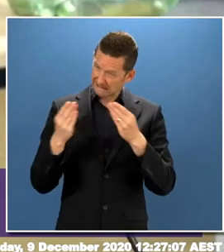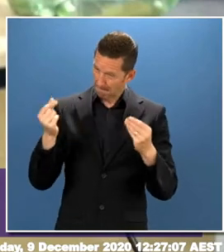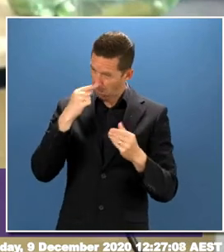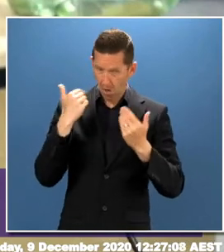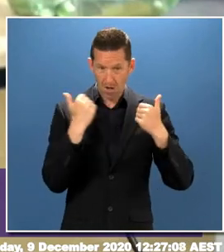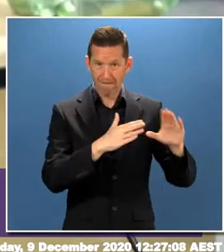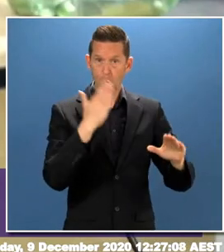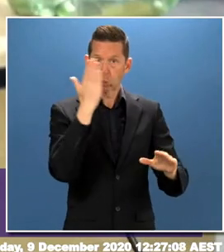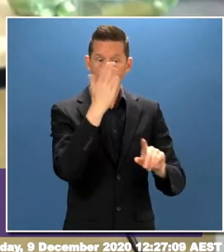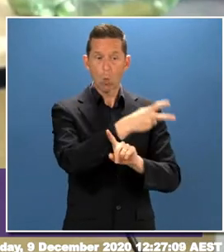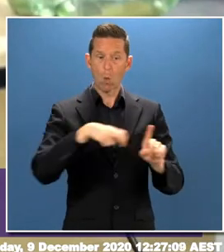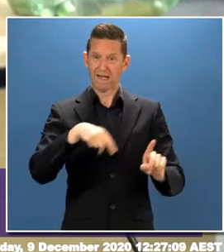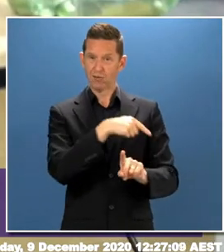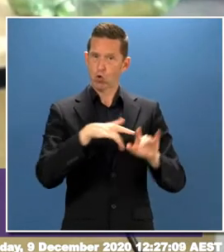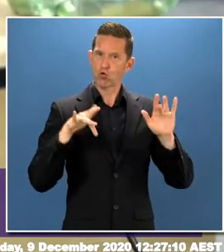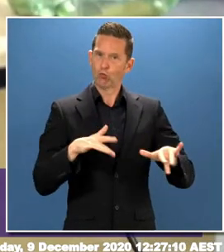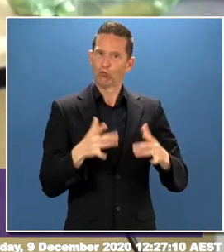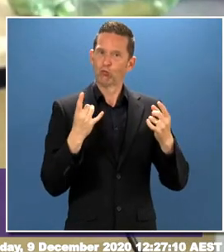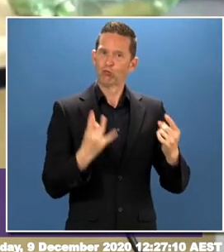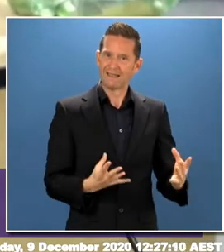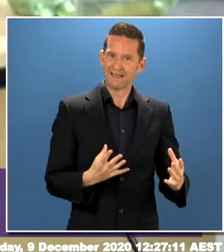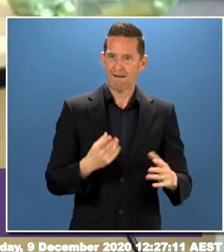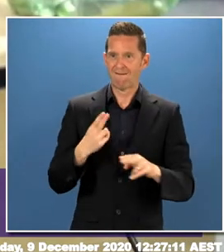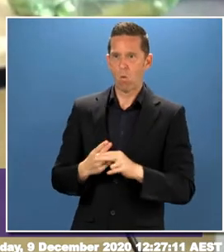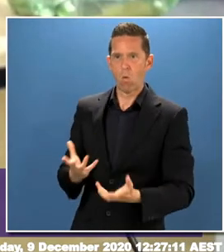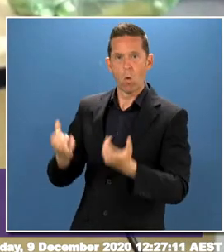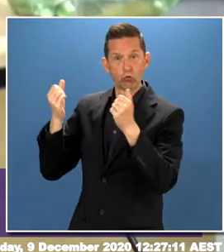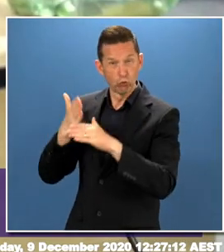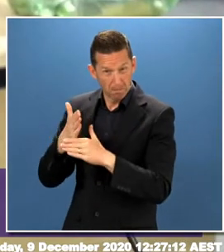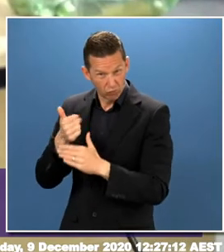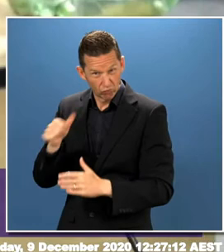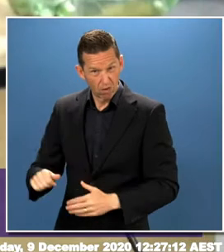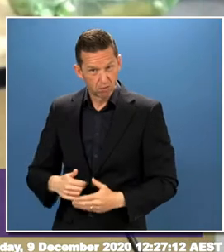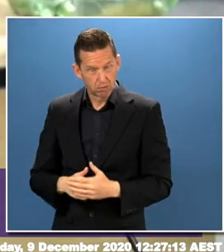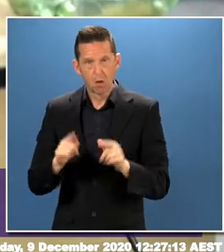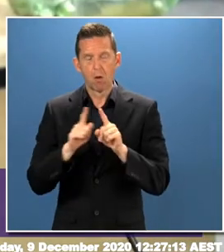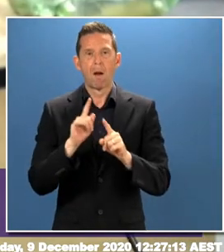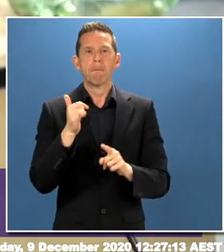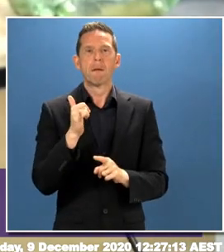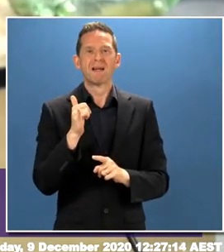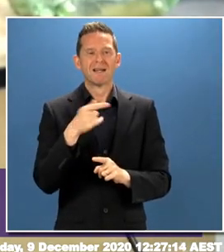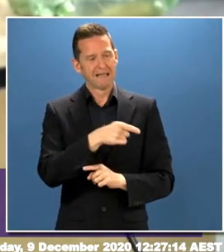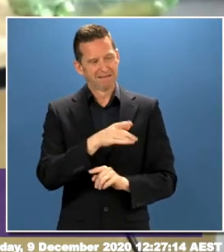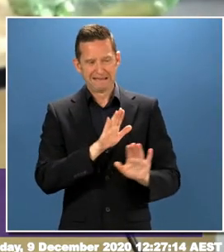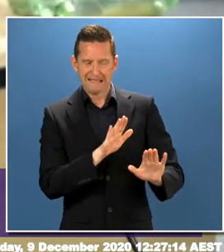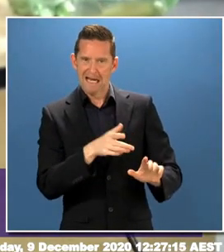aren't necessarily ready for school? Aren't ready for employment? That, you know, there might be more time required with these people